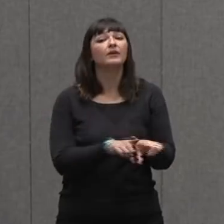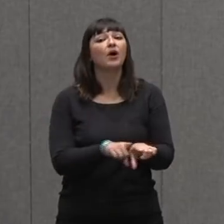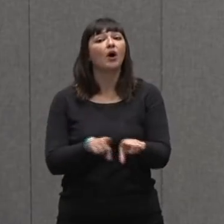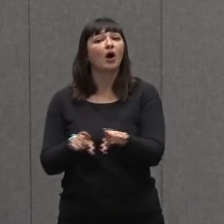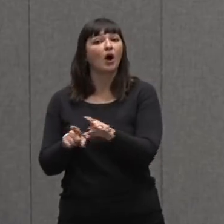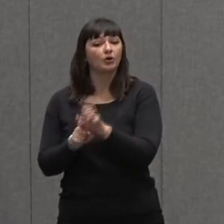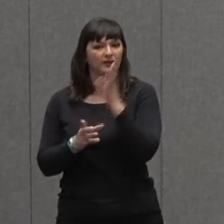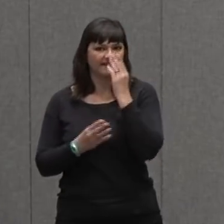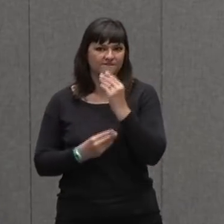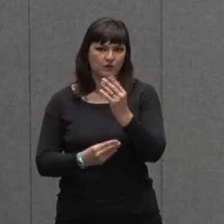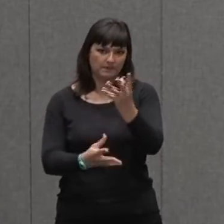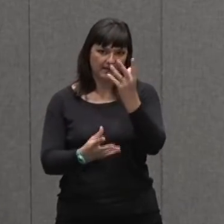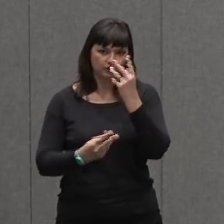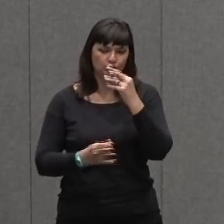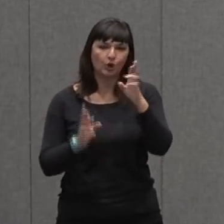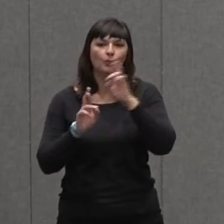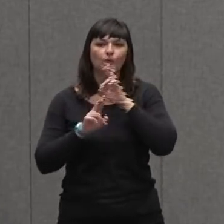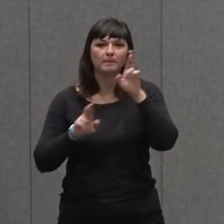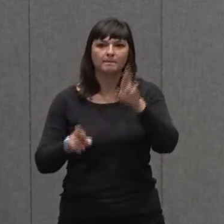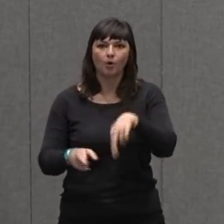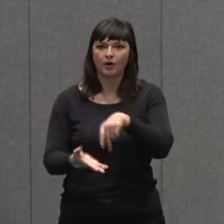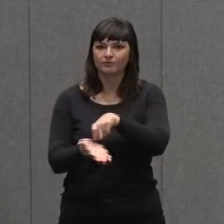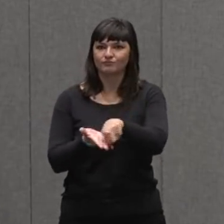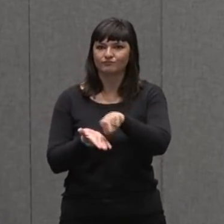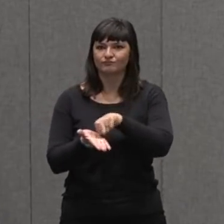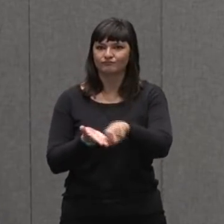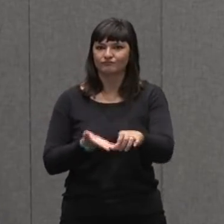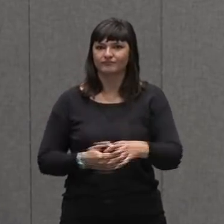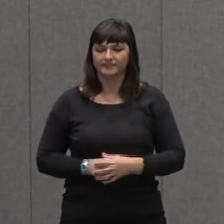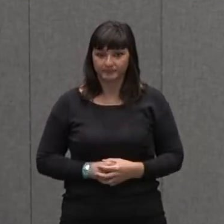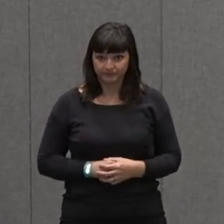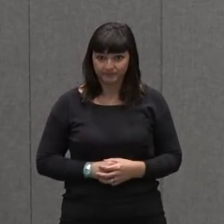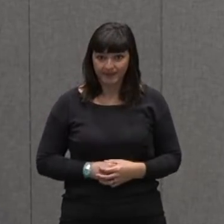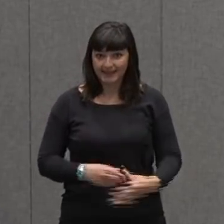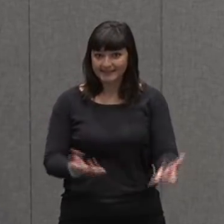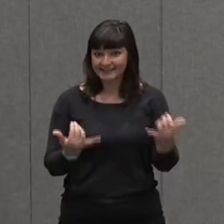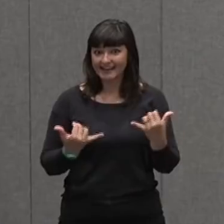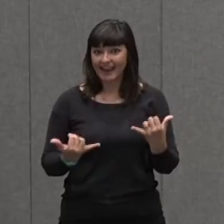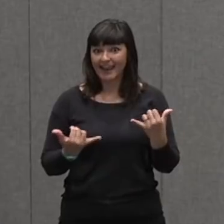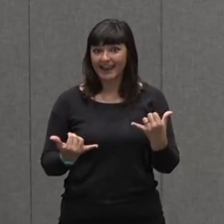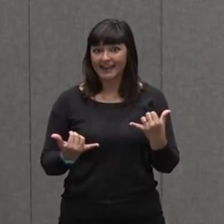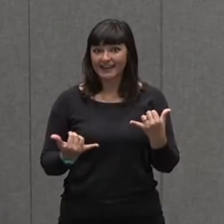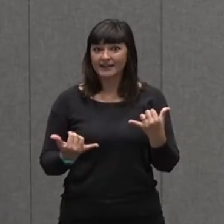To prepare for today's lesson you will need some paper, a couple of pieces, and a pencil.